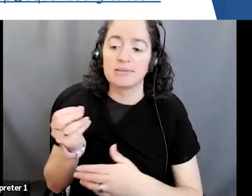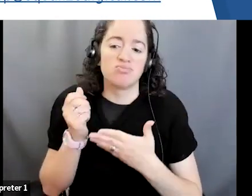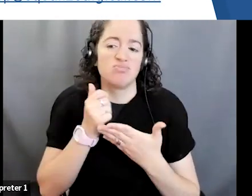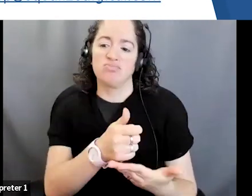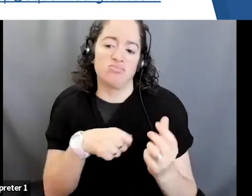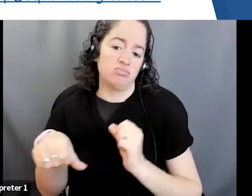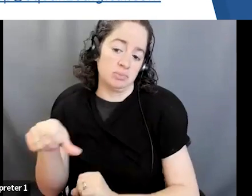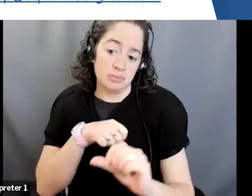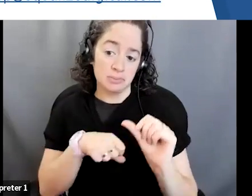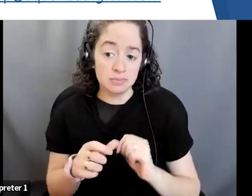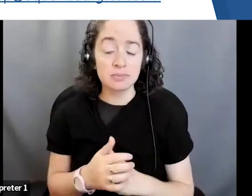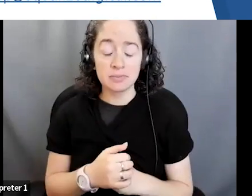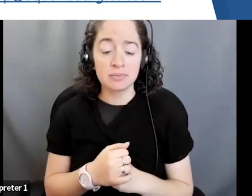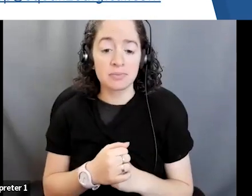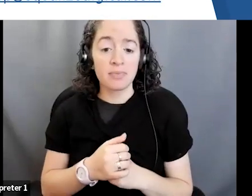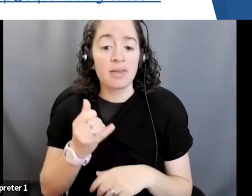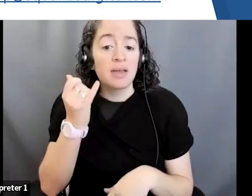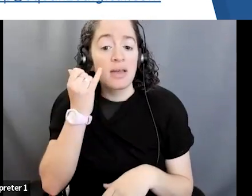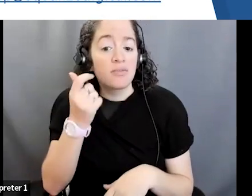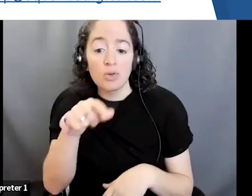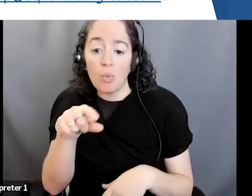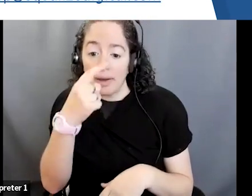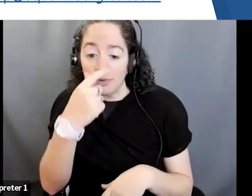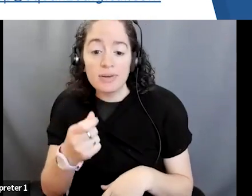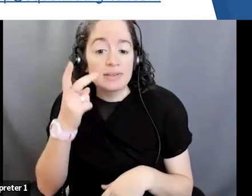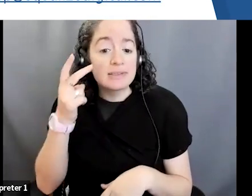If you are interested in finding other upcoming events or you want